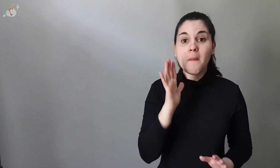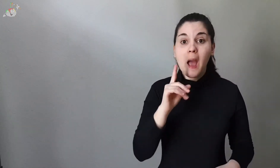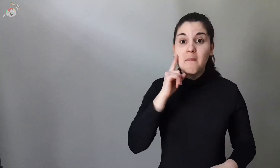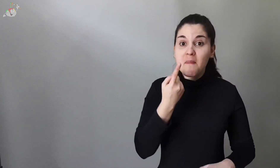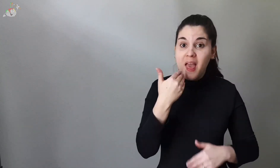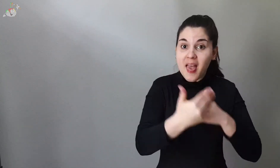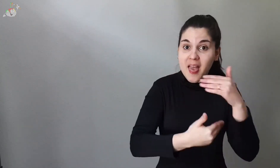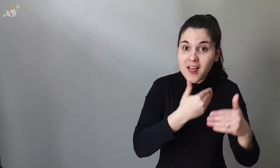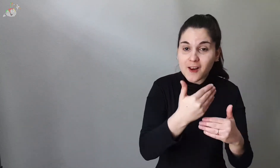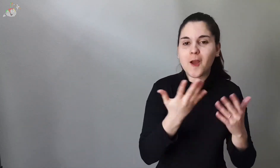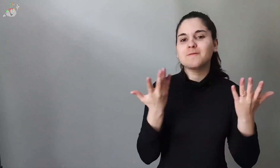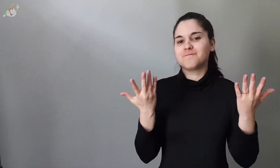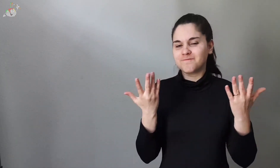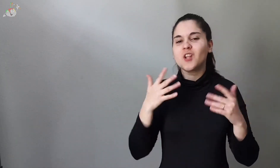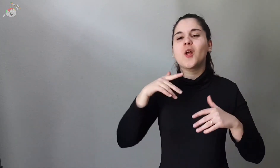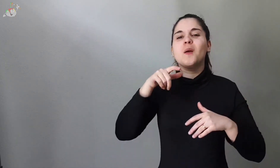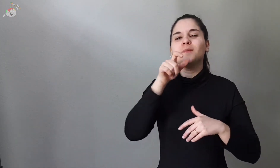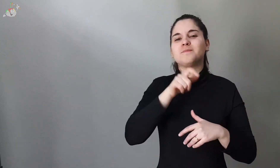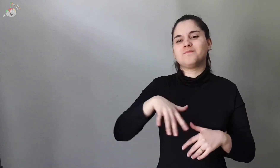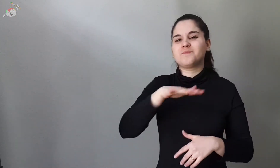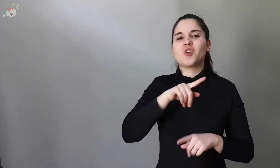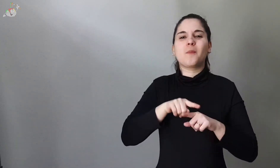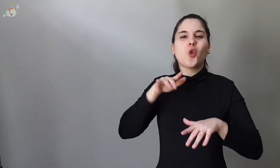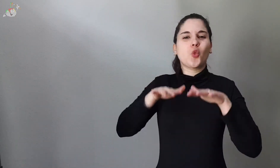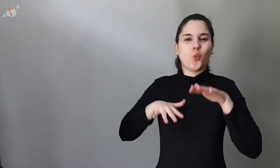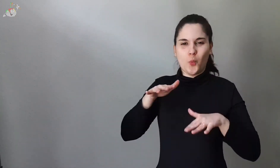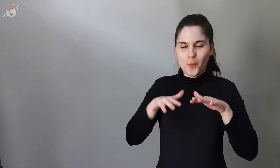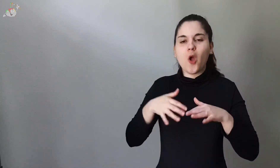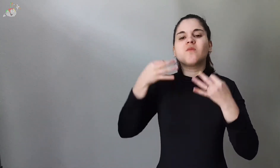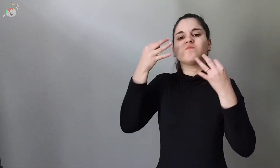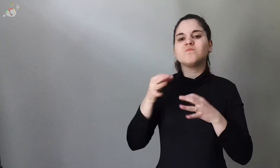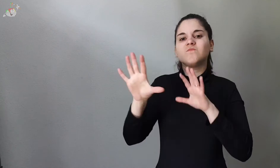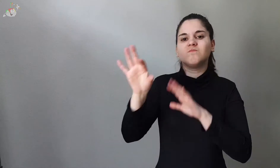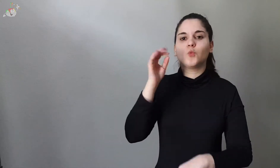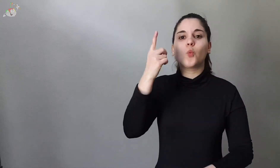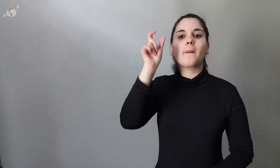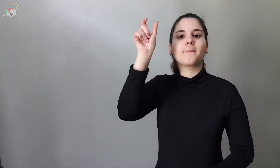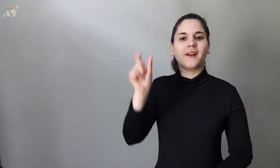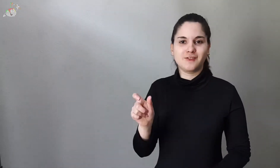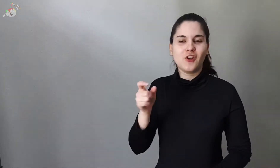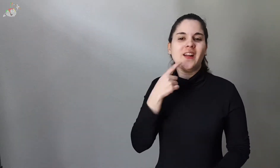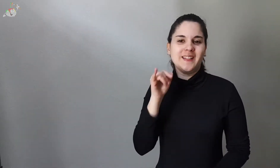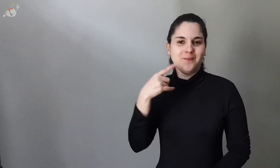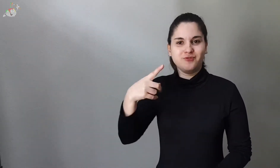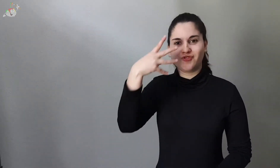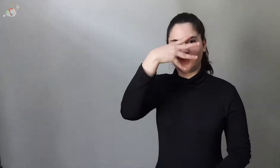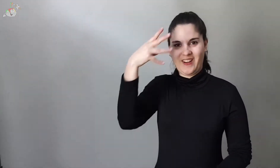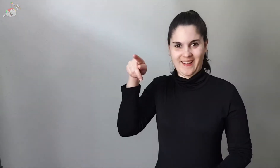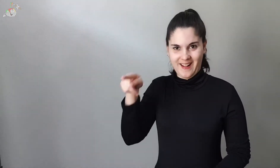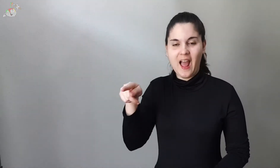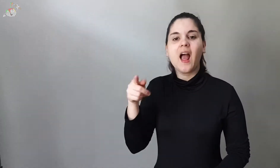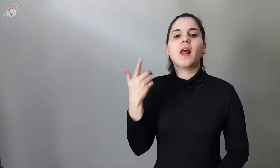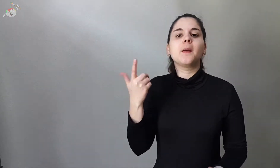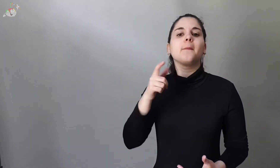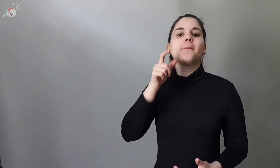but there was the doubt that things did not improve so a person was chosen, that is the General,